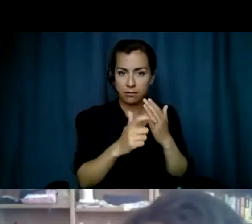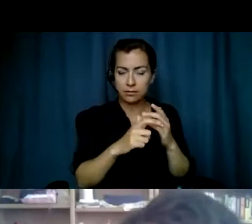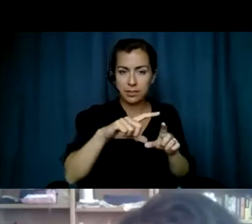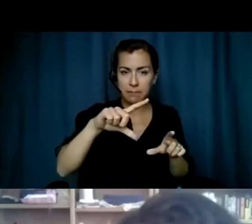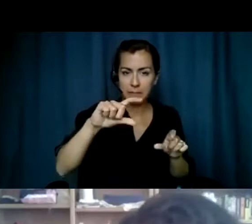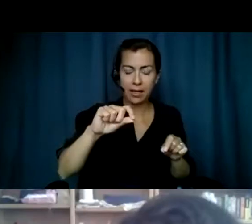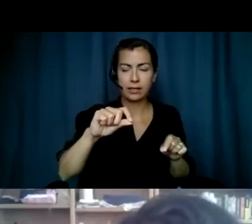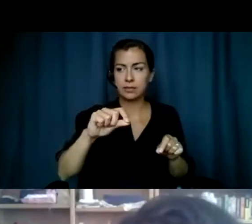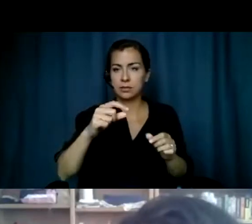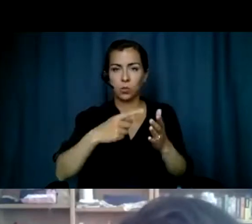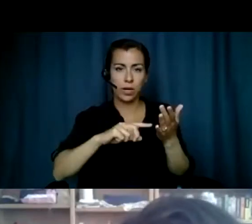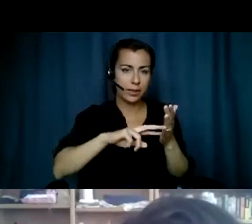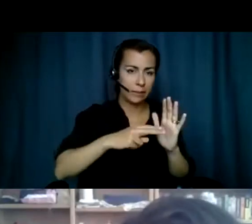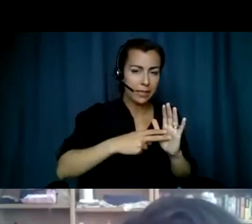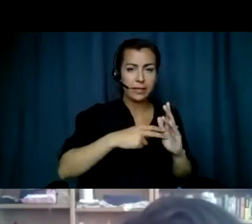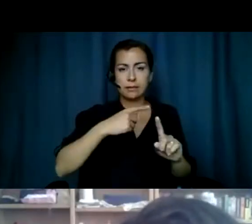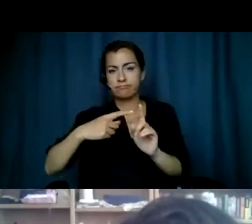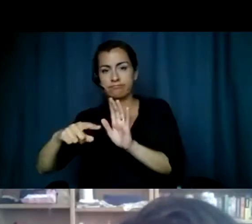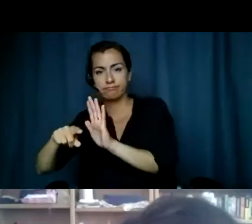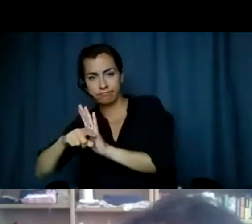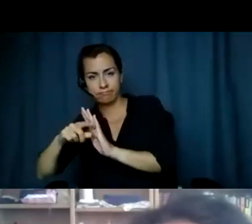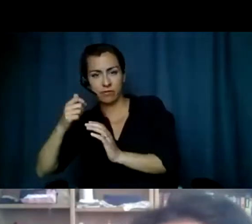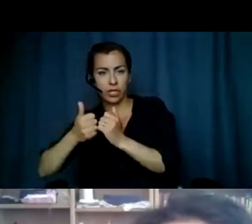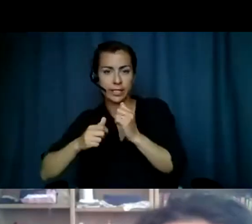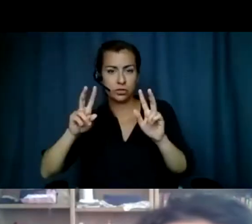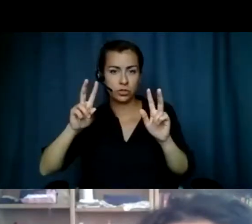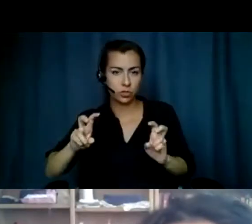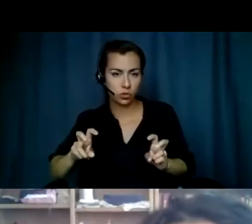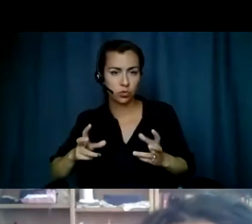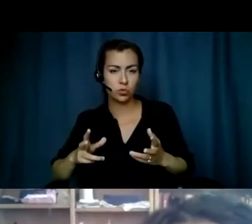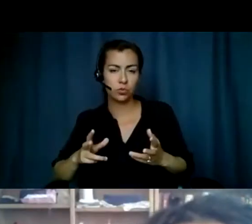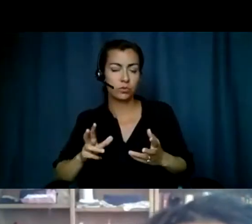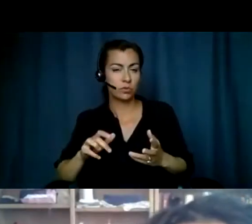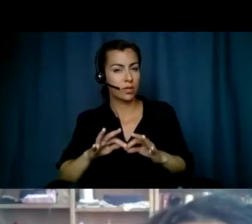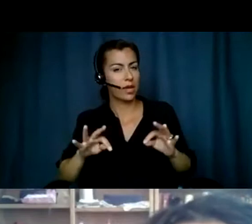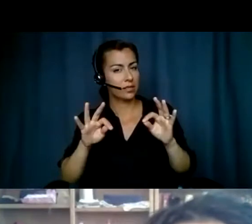up that includes disabled people and people with disabilities, or that could